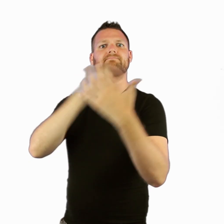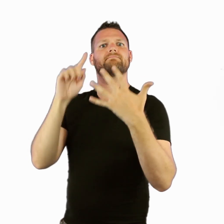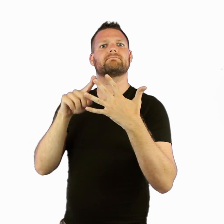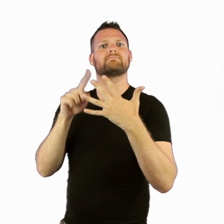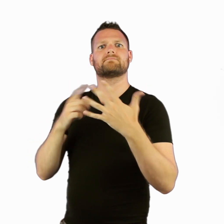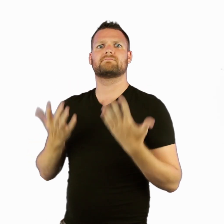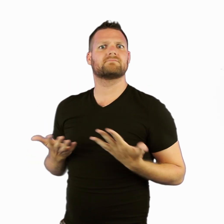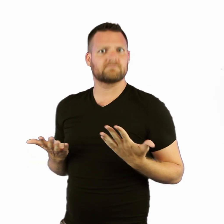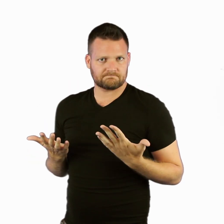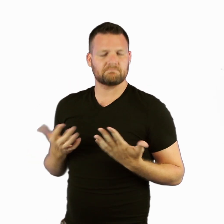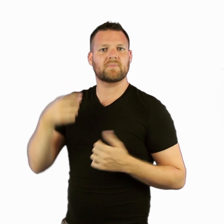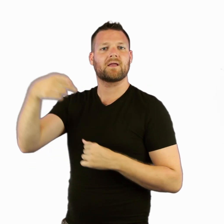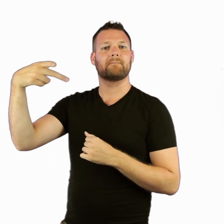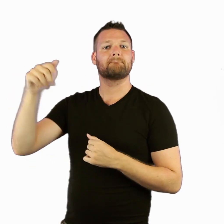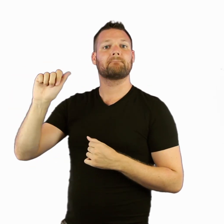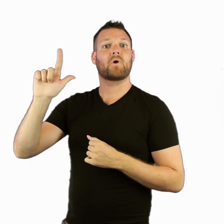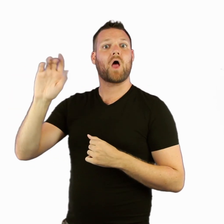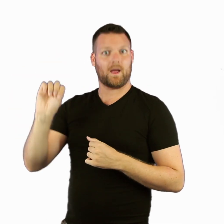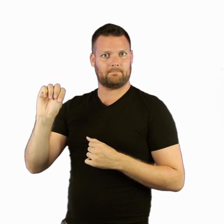Then we look at palm orientation.